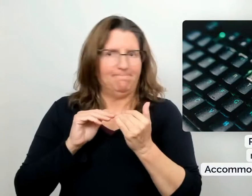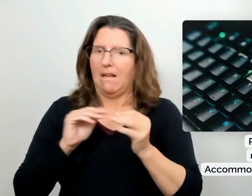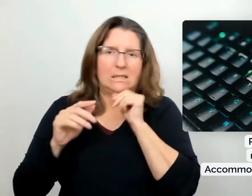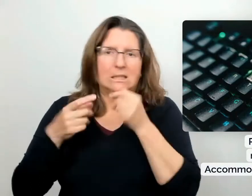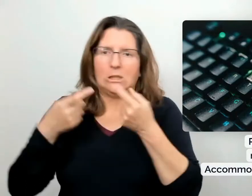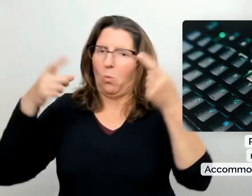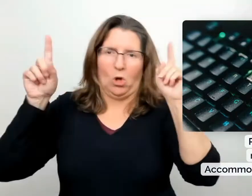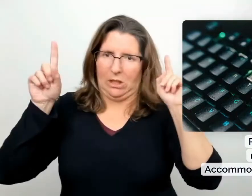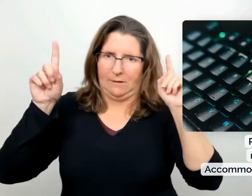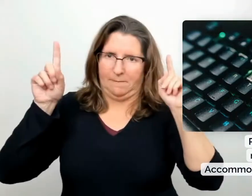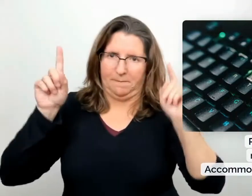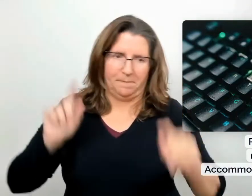That didn't work!